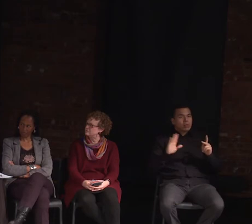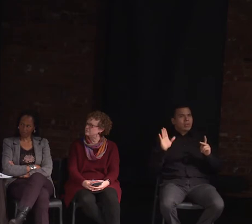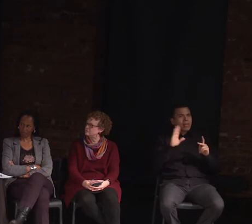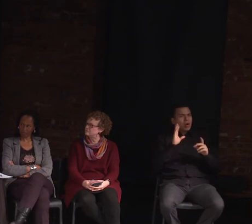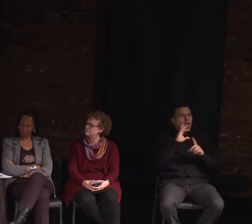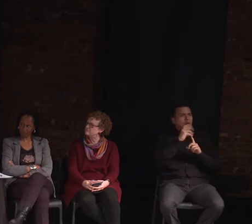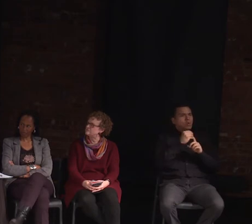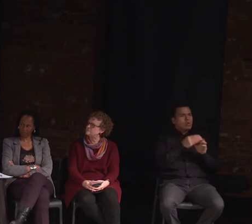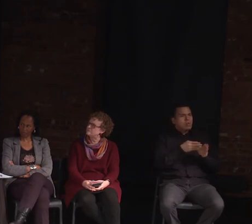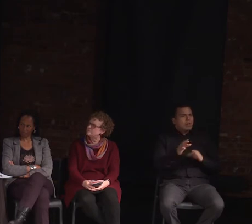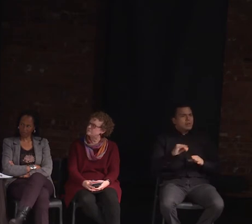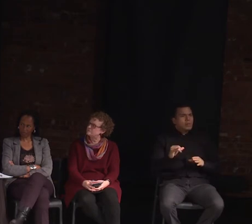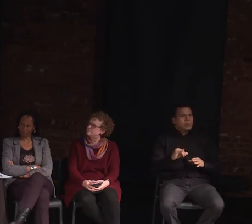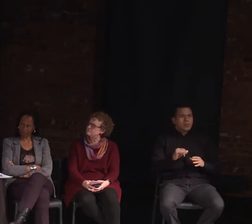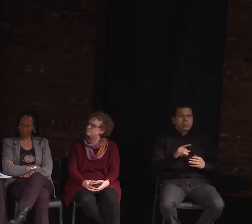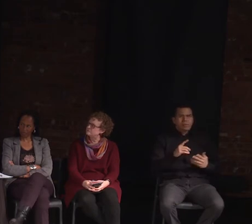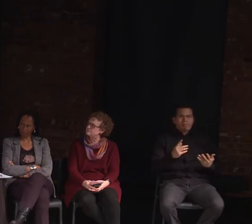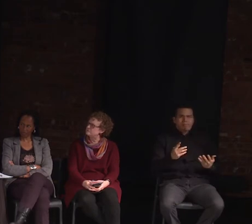that was pretty fantastic.